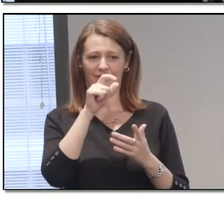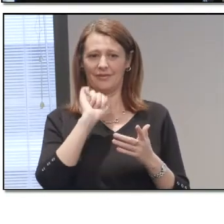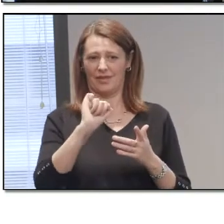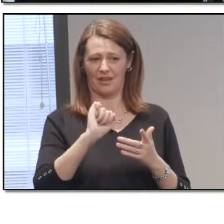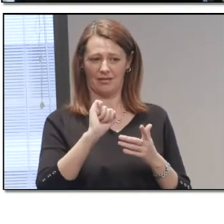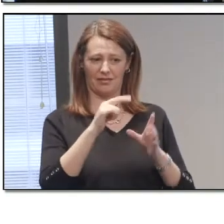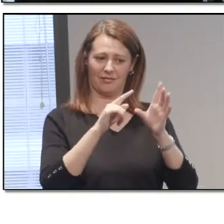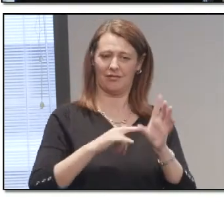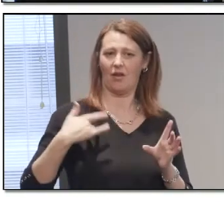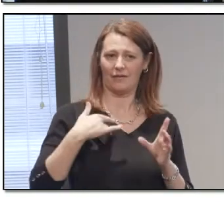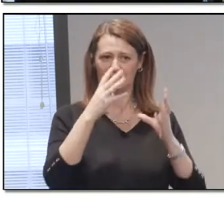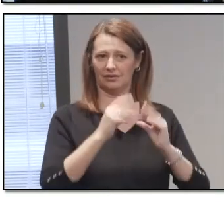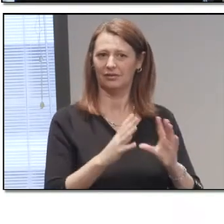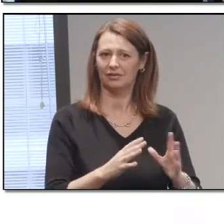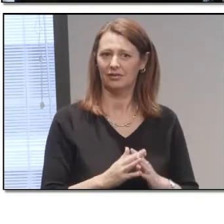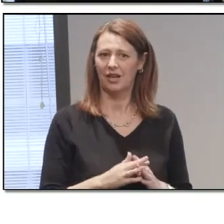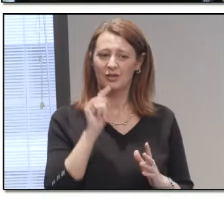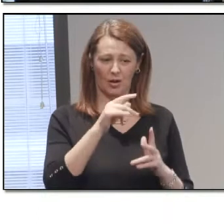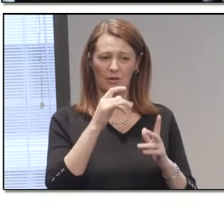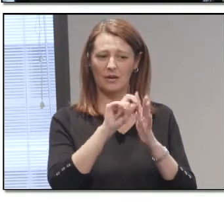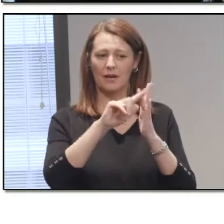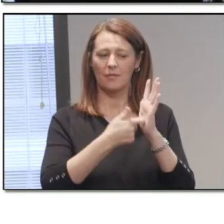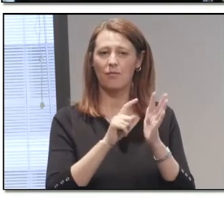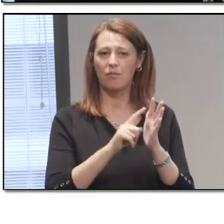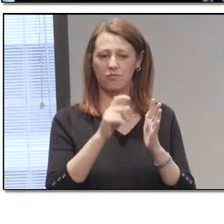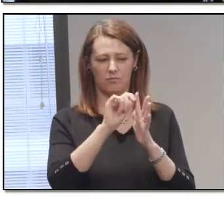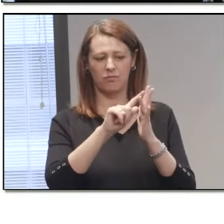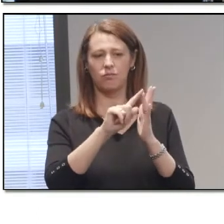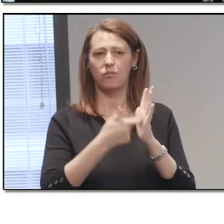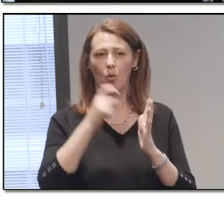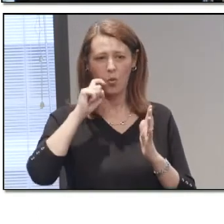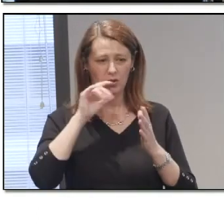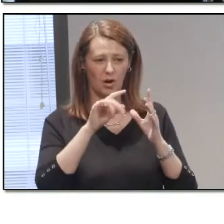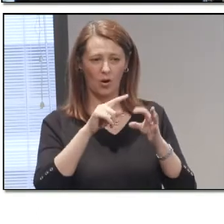so poor water quality is an issue that does affect us and I ll show some slides on that,